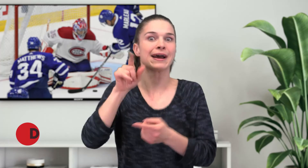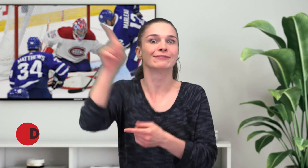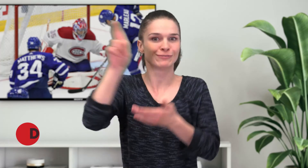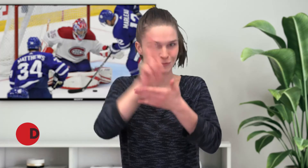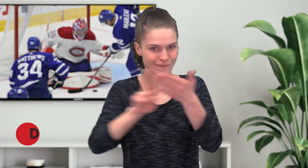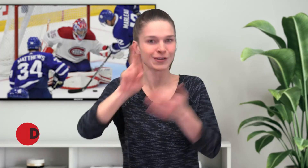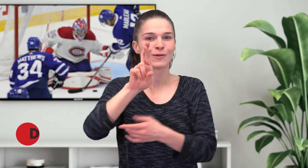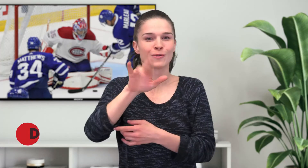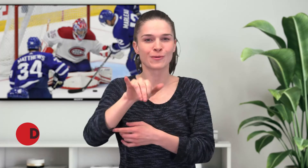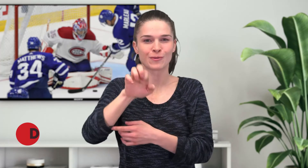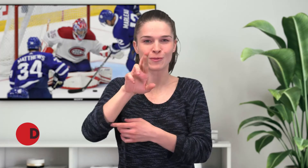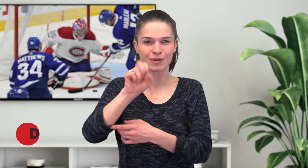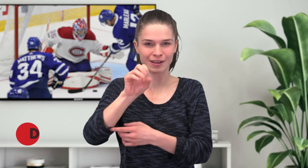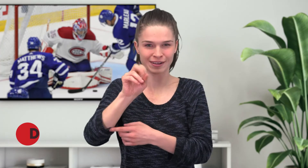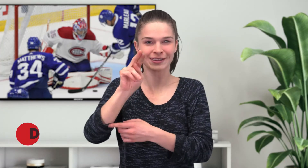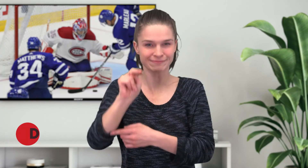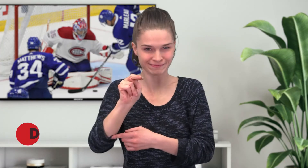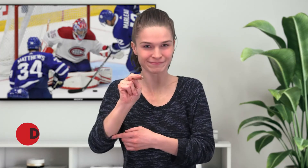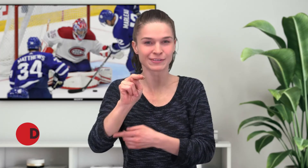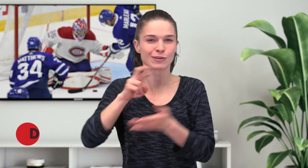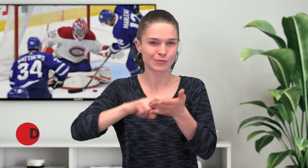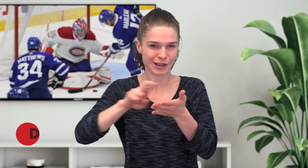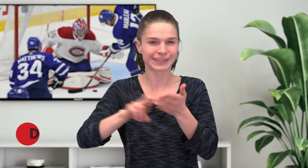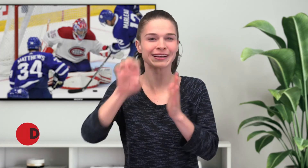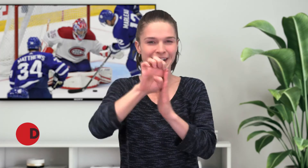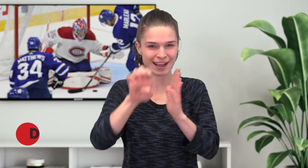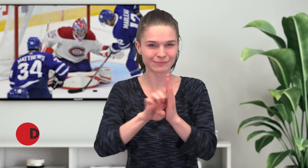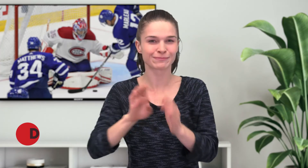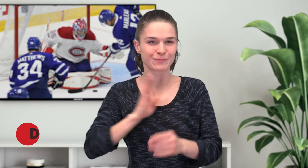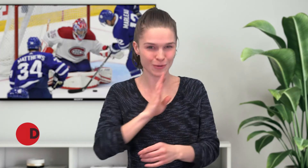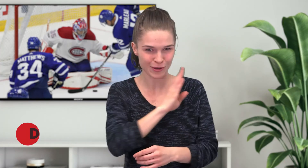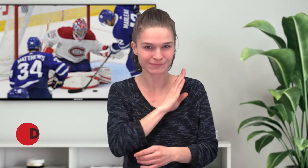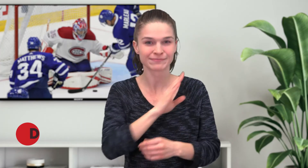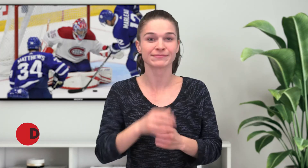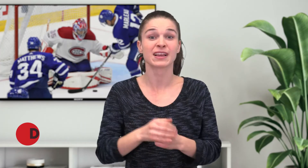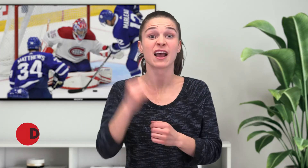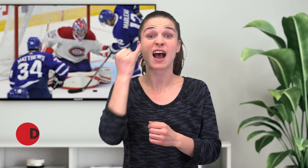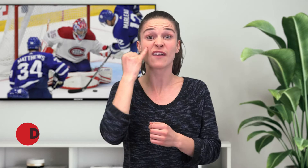has been approved by the Ryerson University Research Ethics Board.